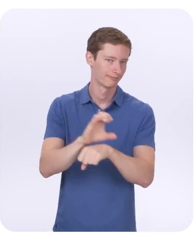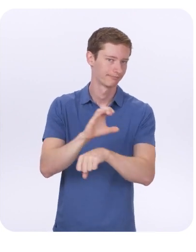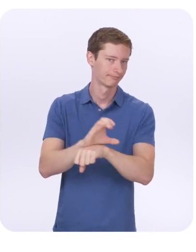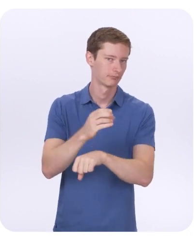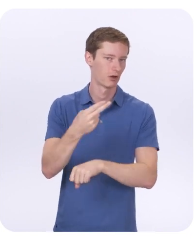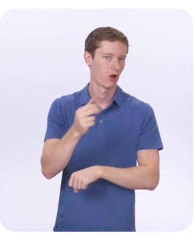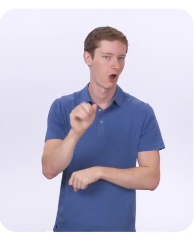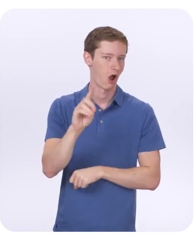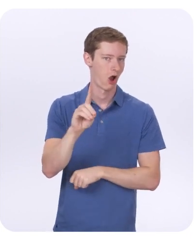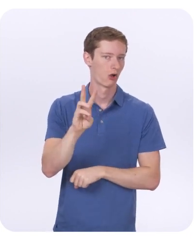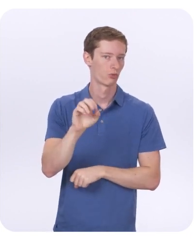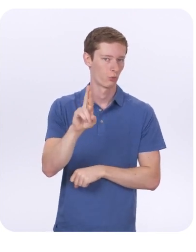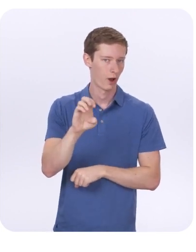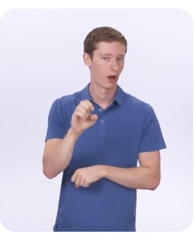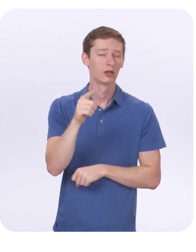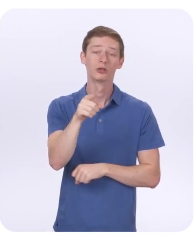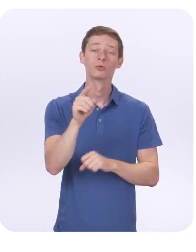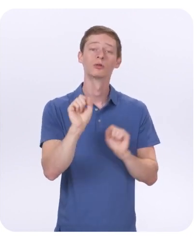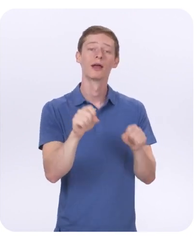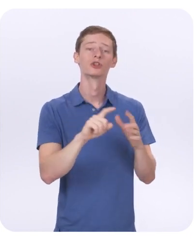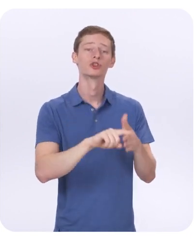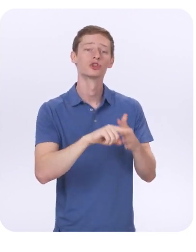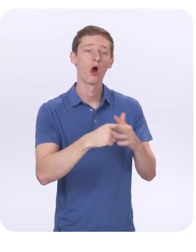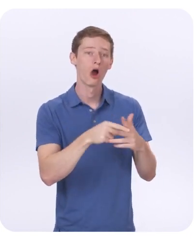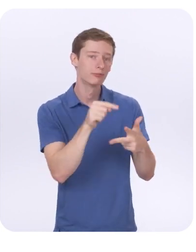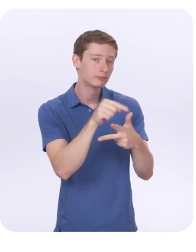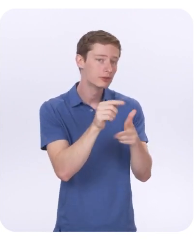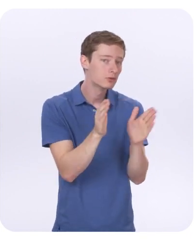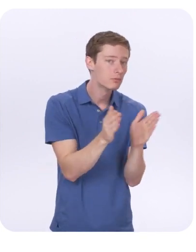the 34B model later to get the best possible performance.